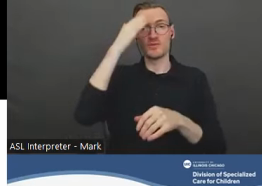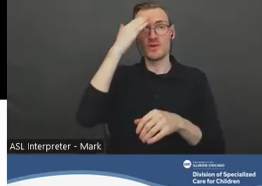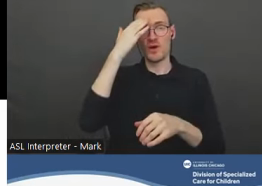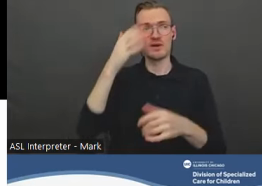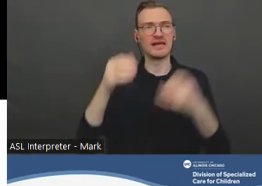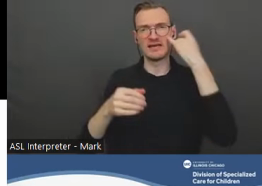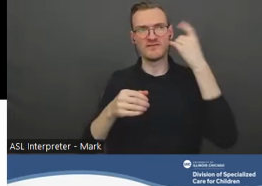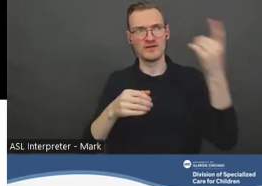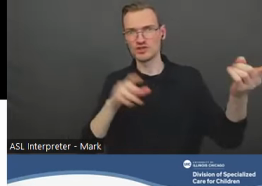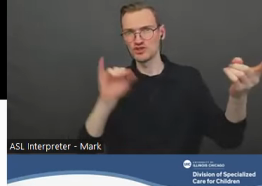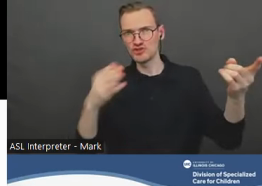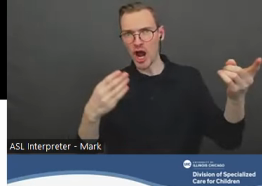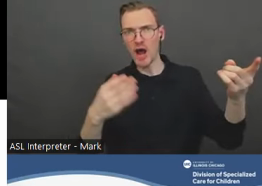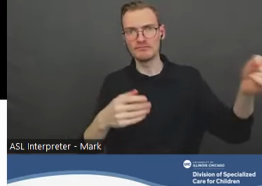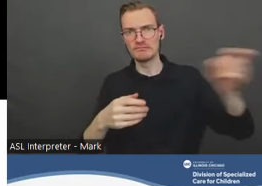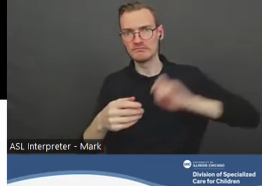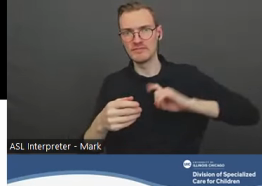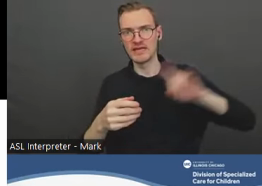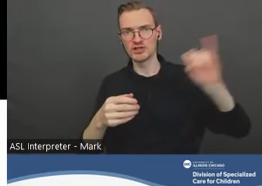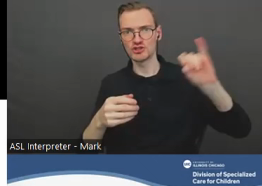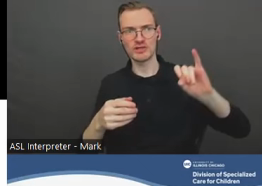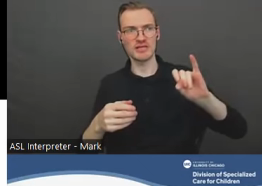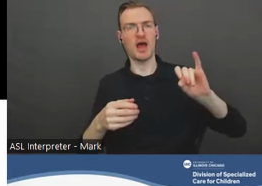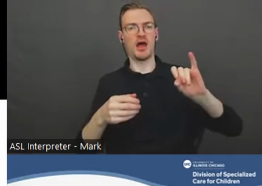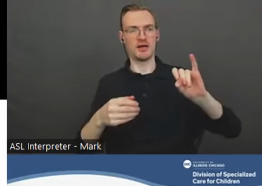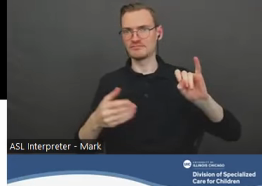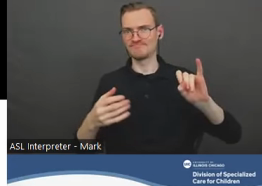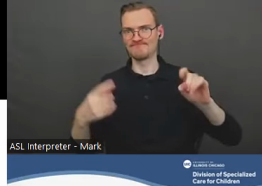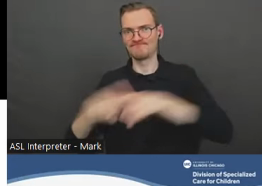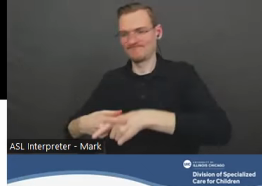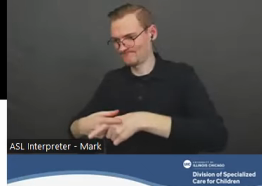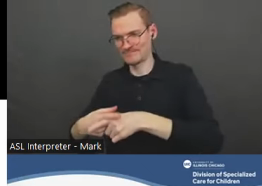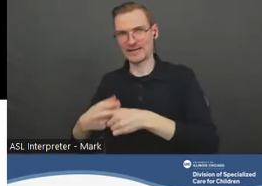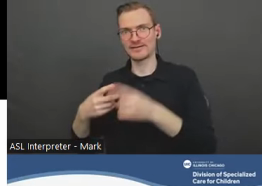you may not be eligible to get a plan through the federal Marketplace having other insurance